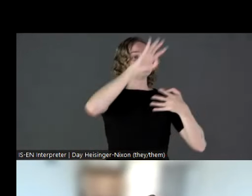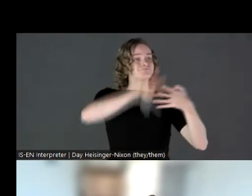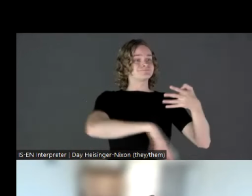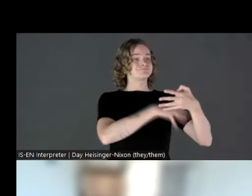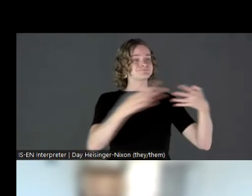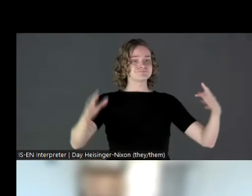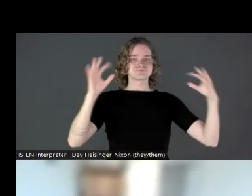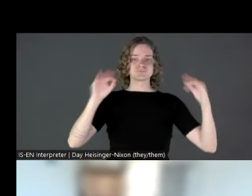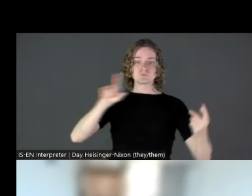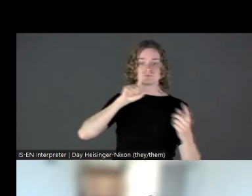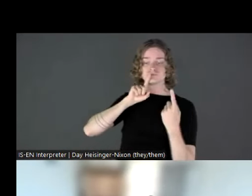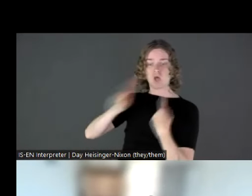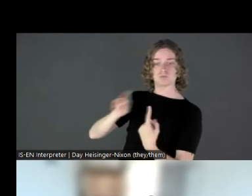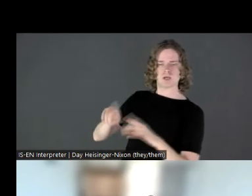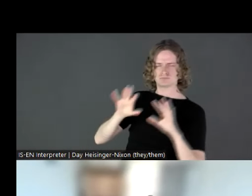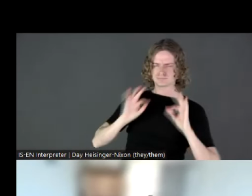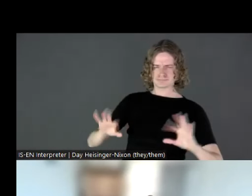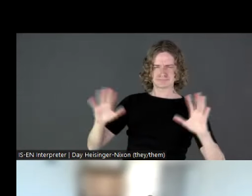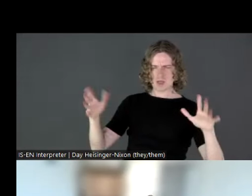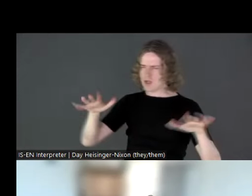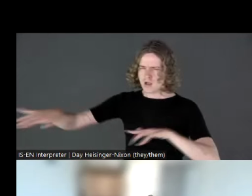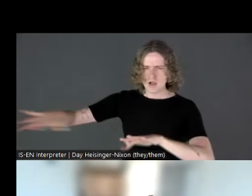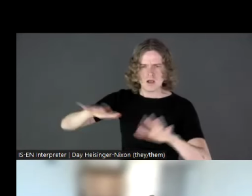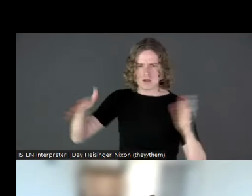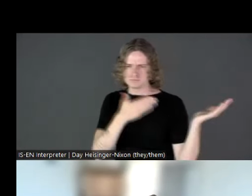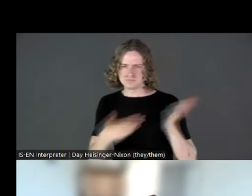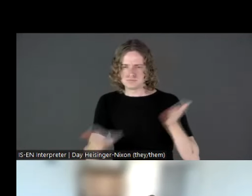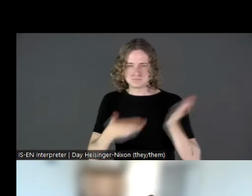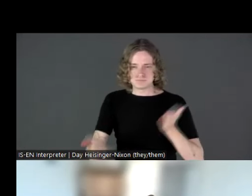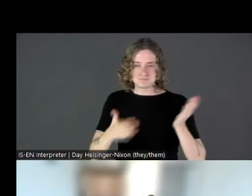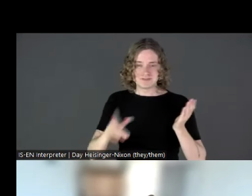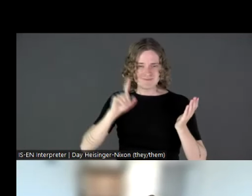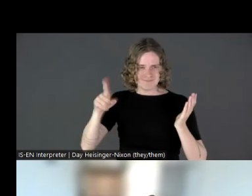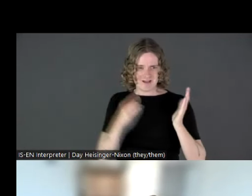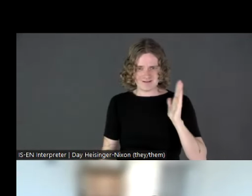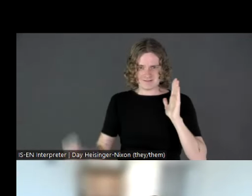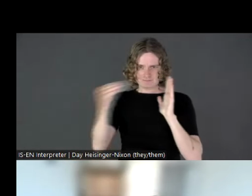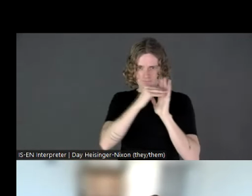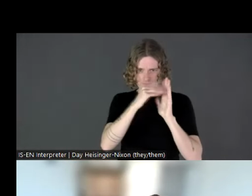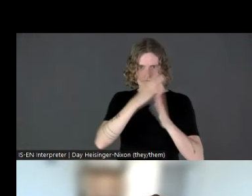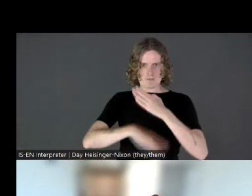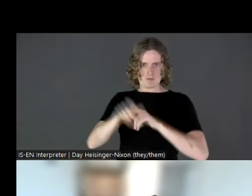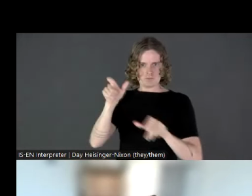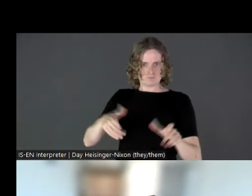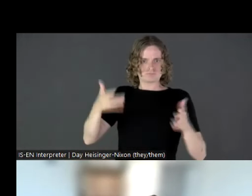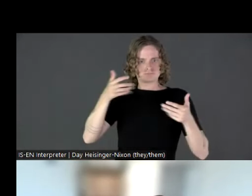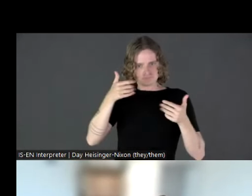and how to ensure persons with disabilities and disability inclusive is kept visible in planning,